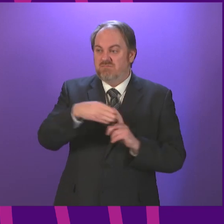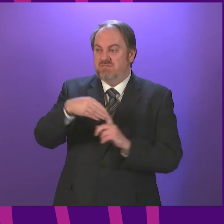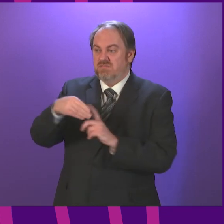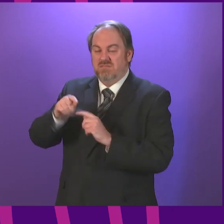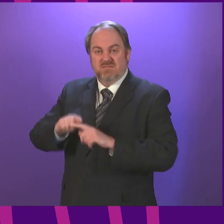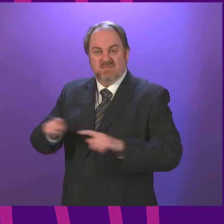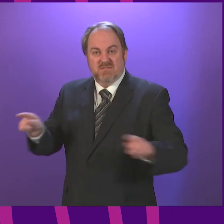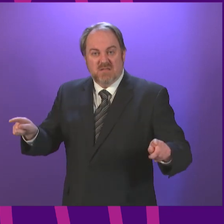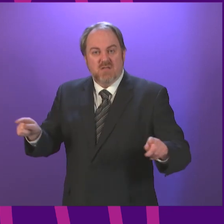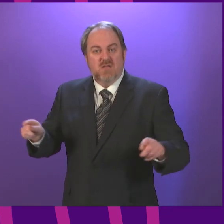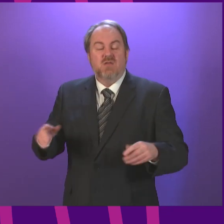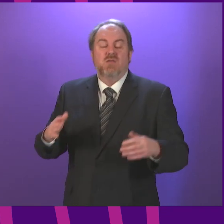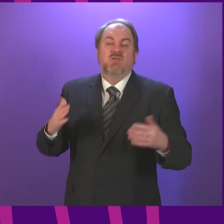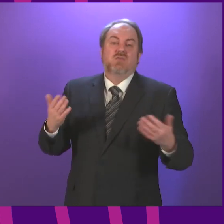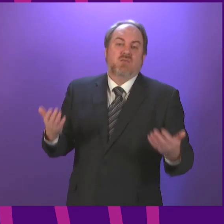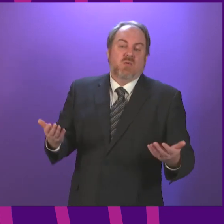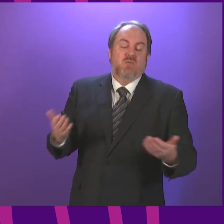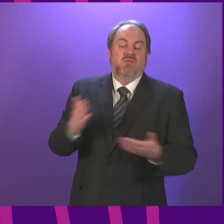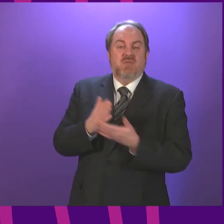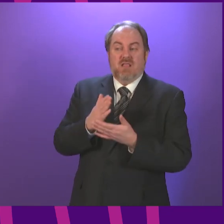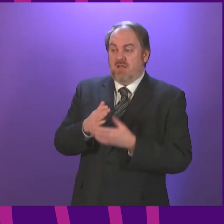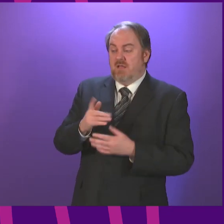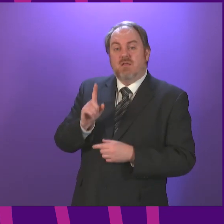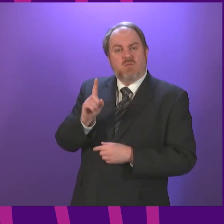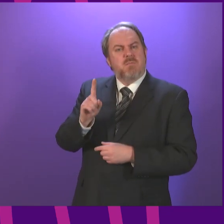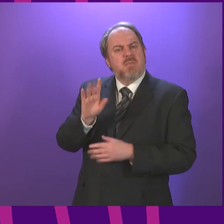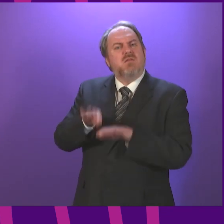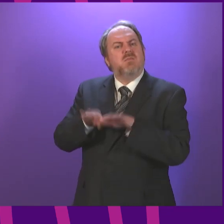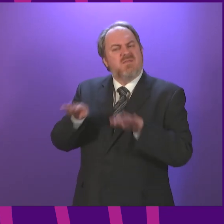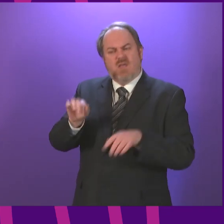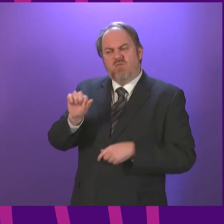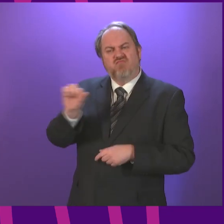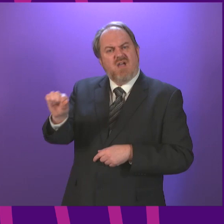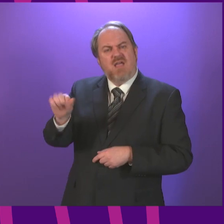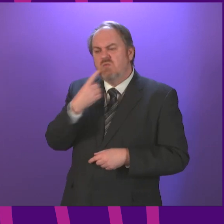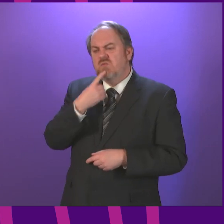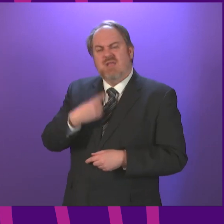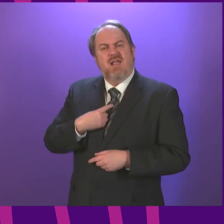One thing that Anas Sarwar is right to raise—we perhaps do not talk about this enough—is